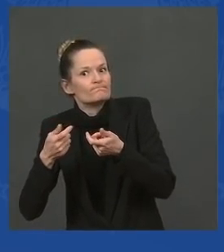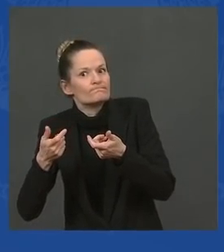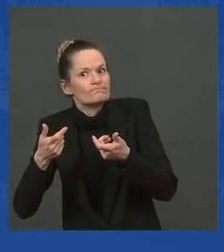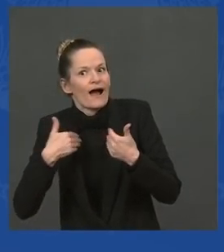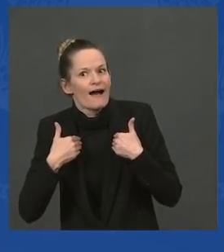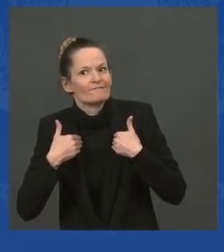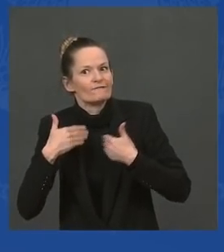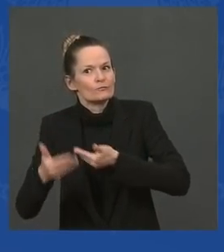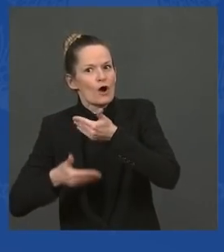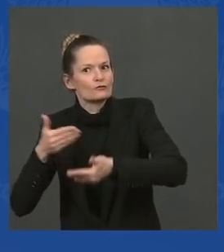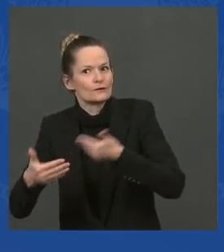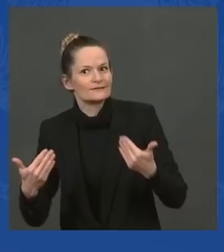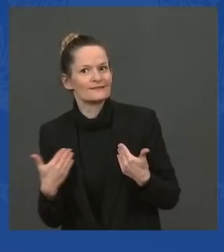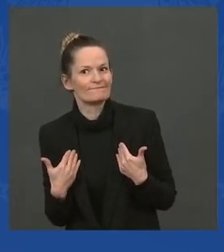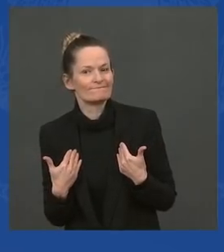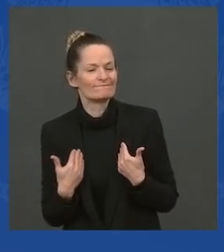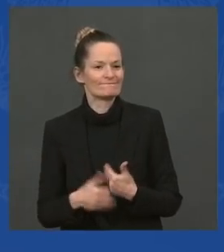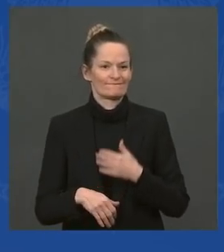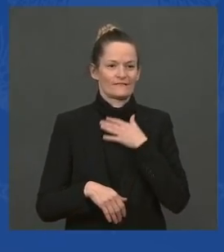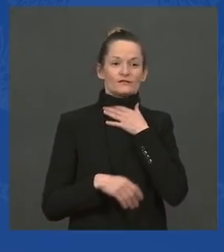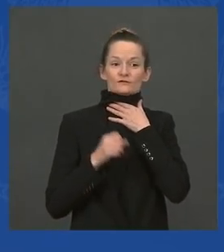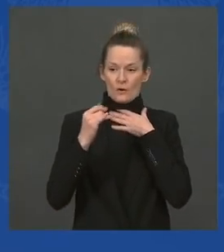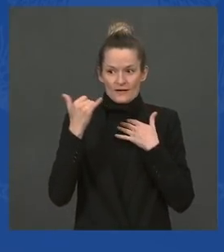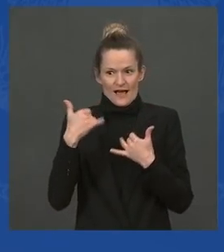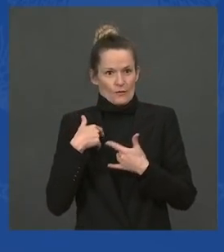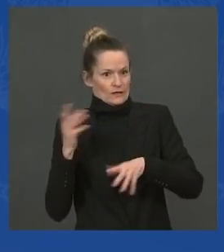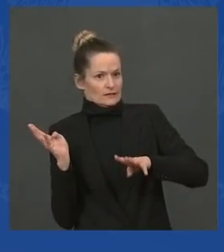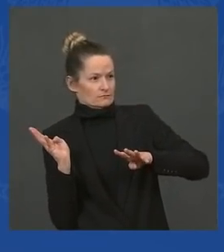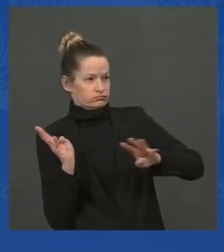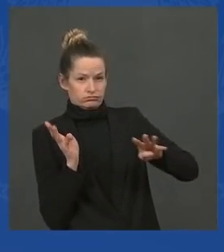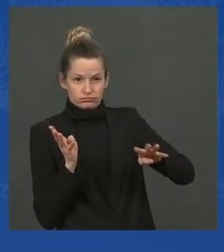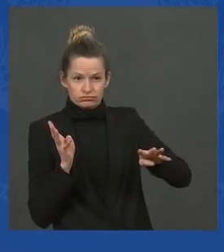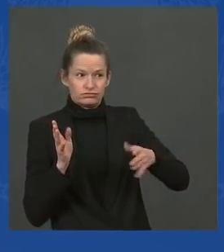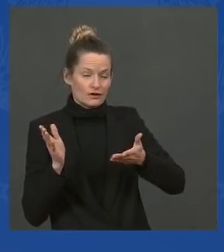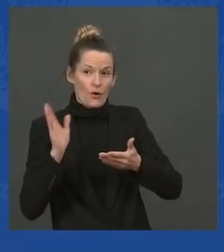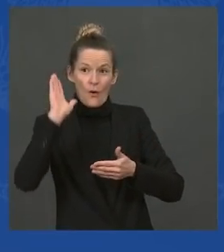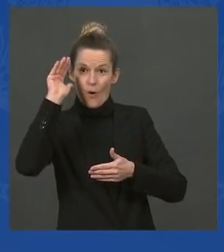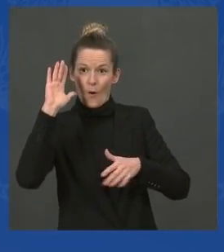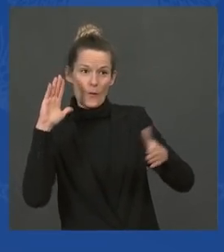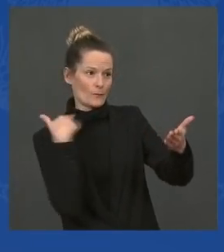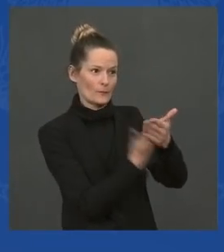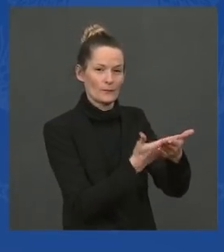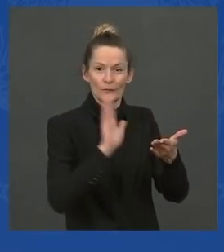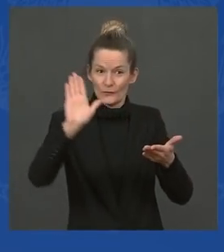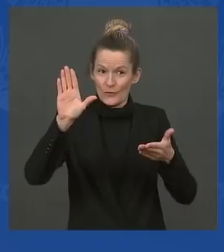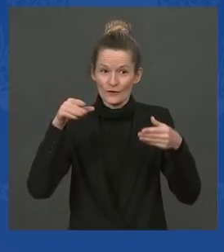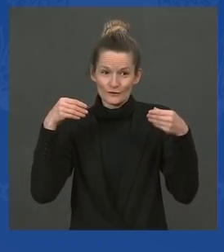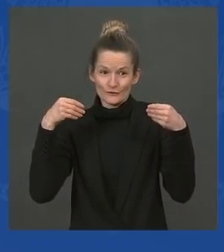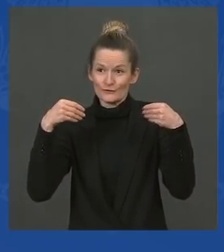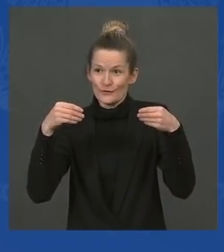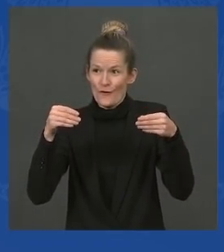And so, all those concerns, a few weeks ago, there would be a -- there'd not be ample food available for Thanksgiving --